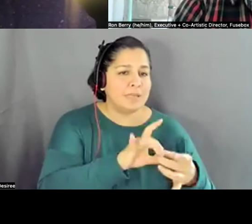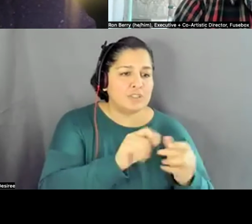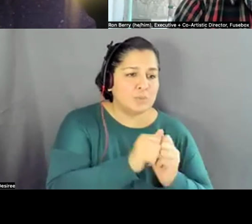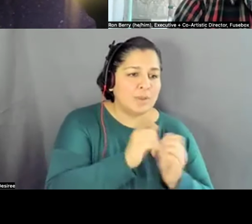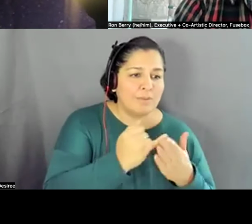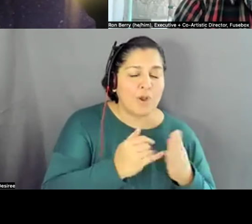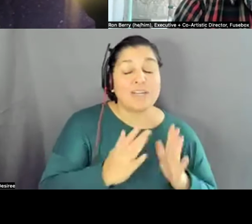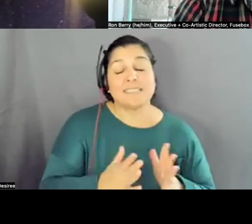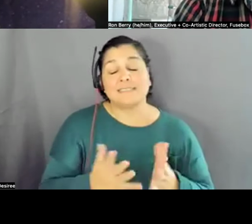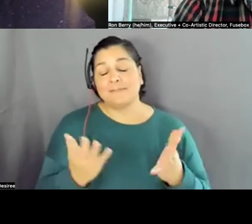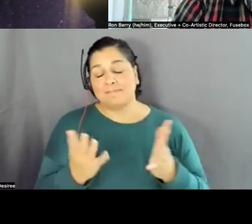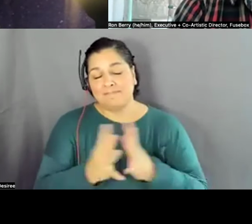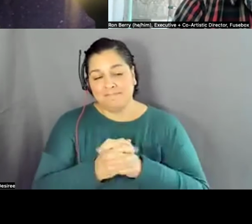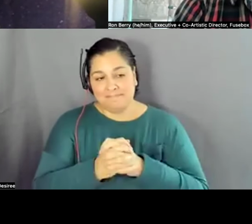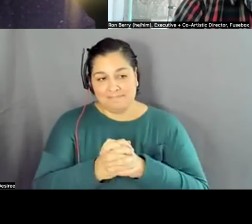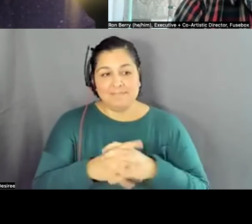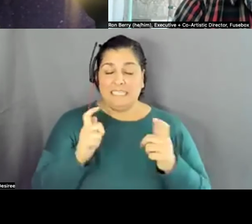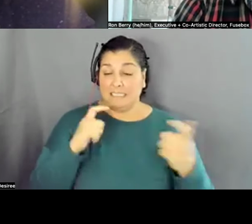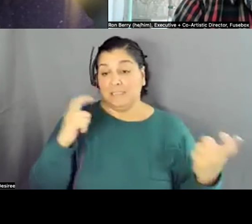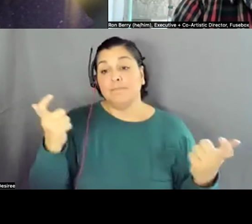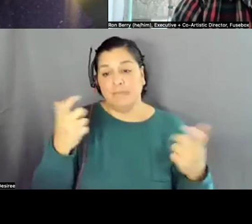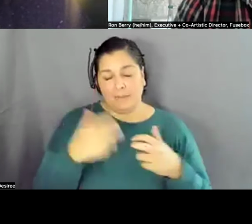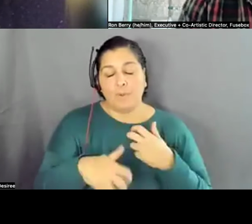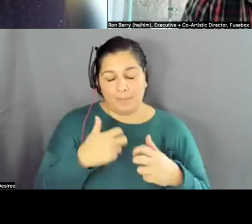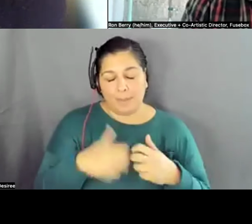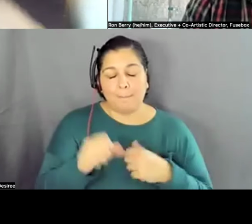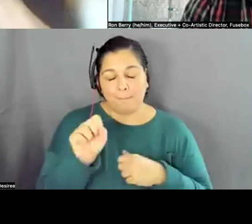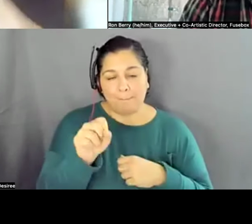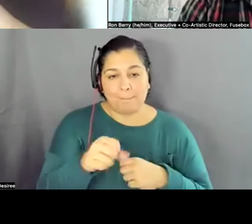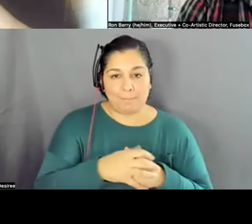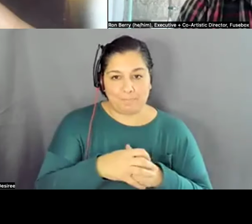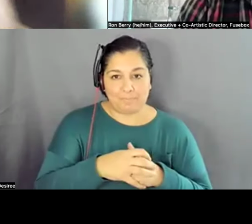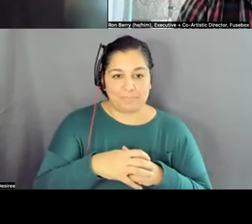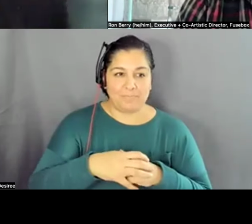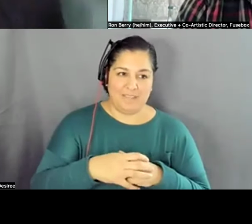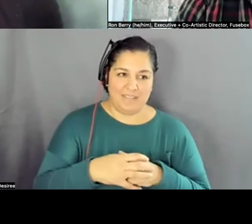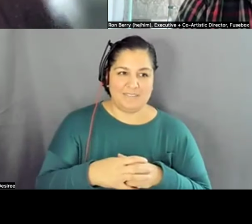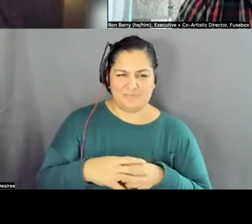yeah. And it's a huge problem. Yeah. And I just want to quickly say that.